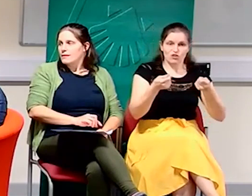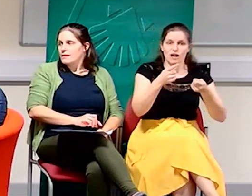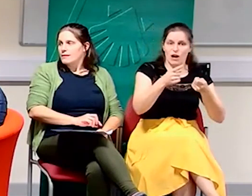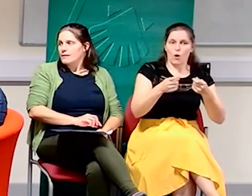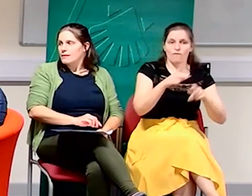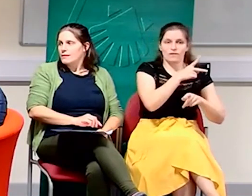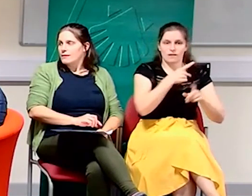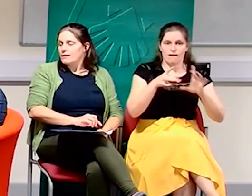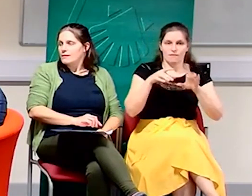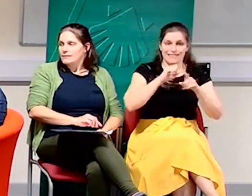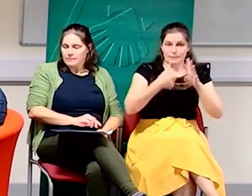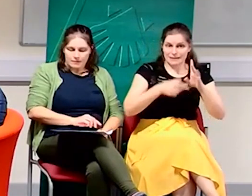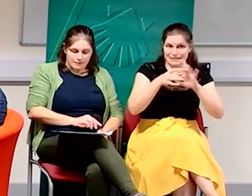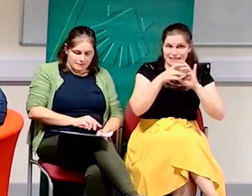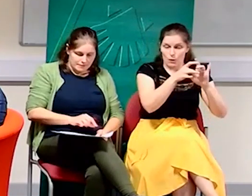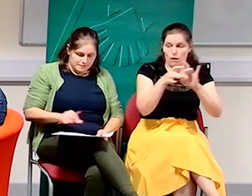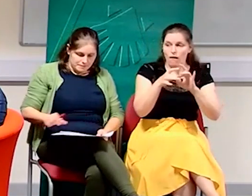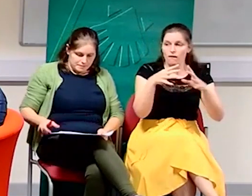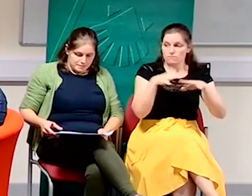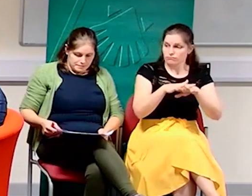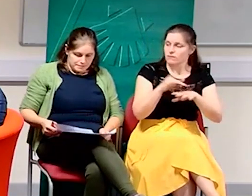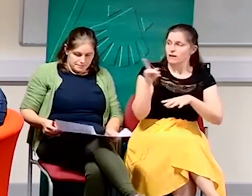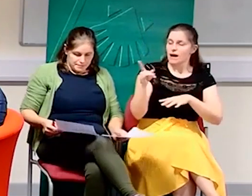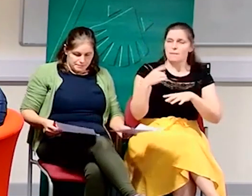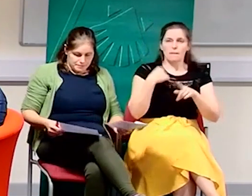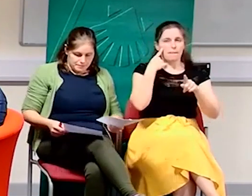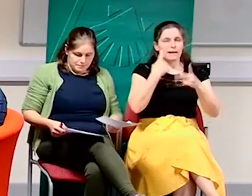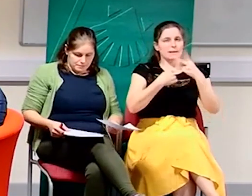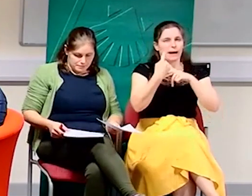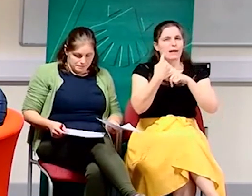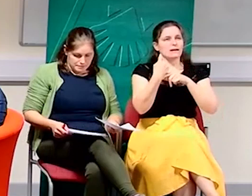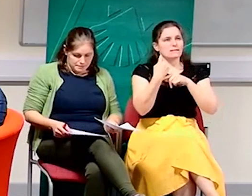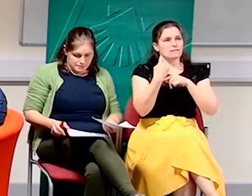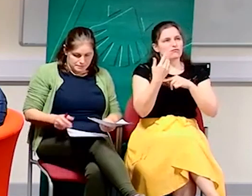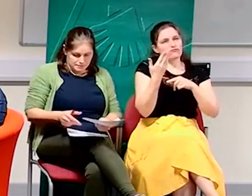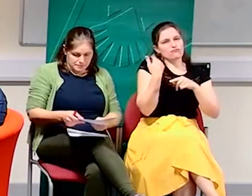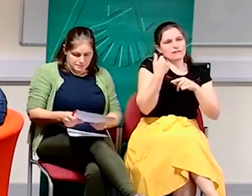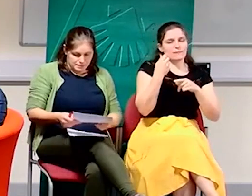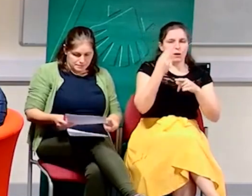work that has been done over the last couple of years on our disability neurodiversity and chronic